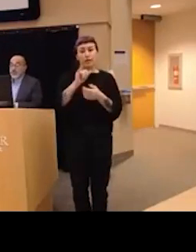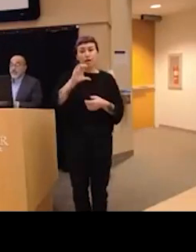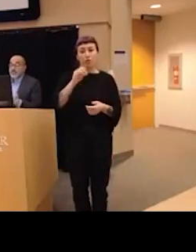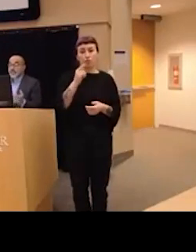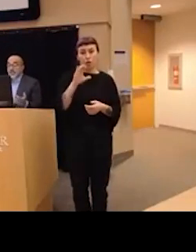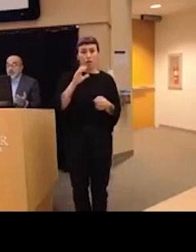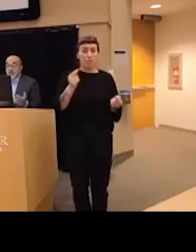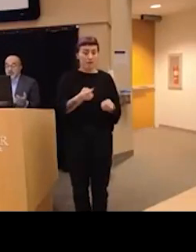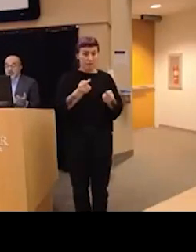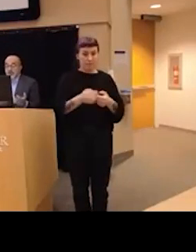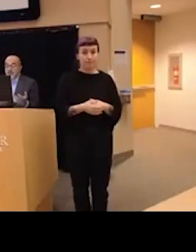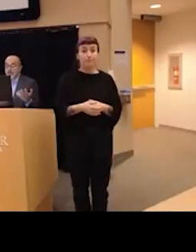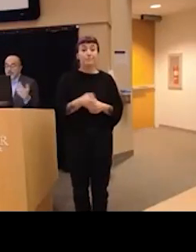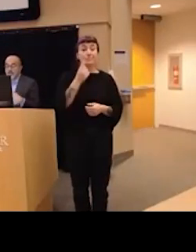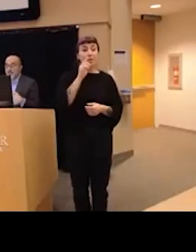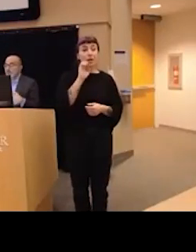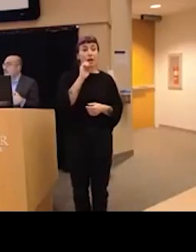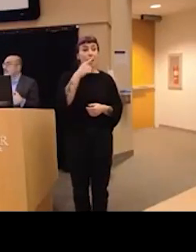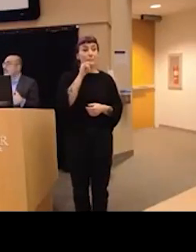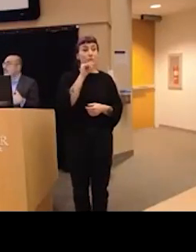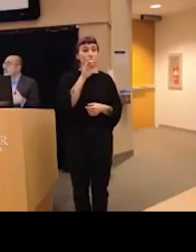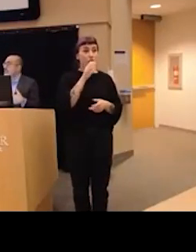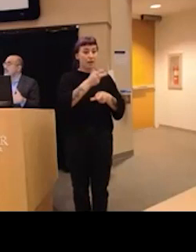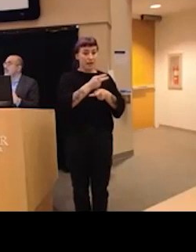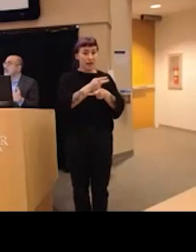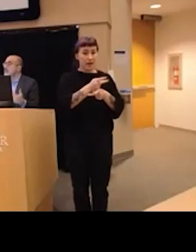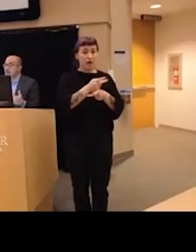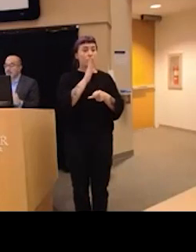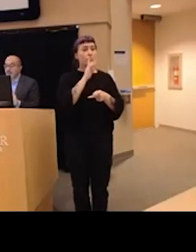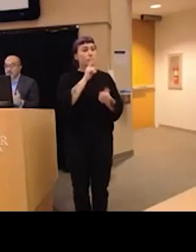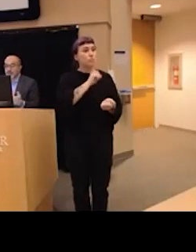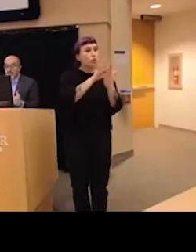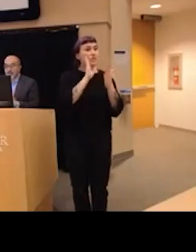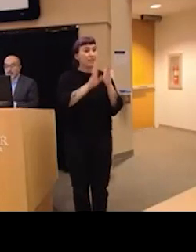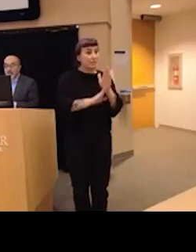in episodic care the role of the pain specialist is more to address spikes and pain flares and pain